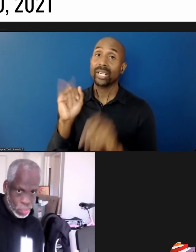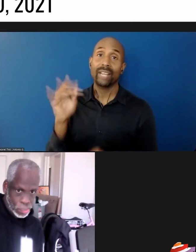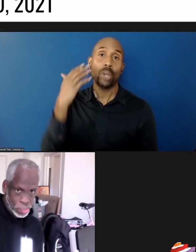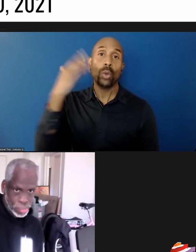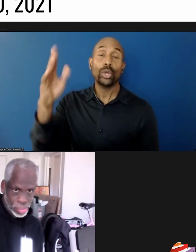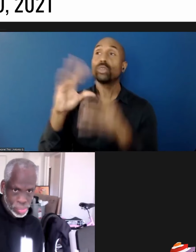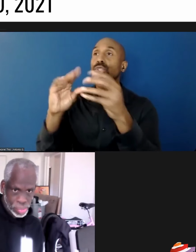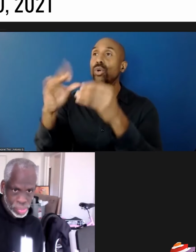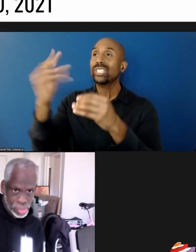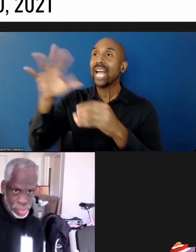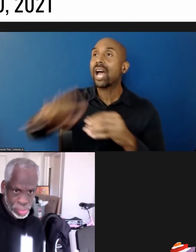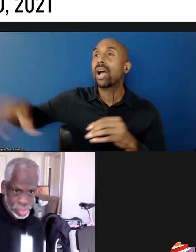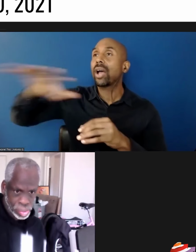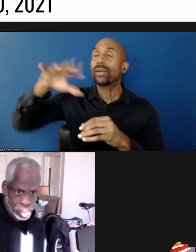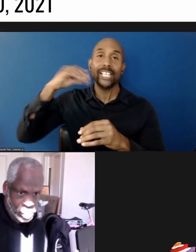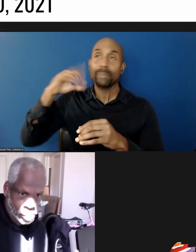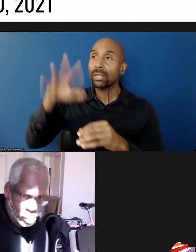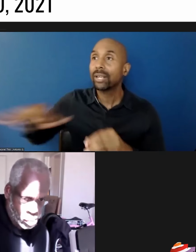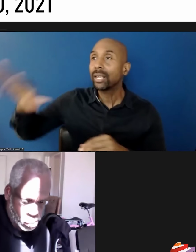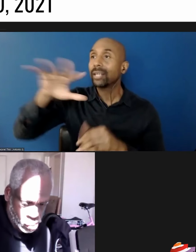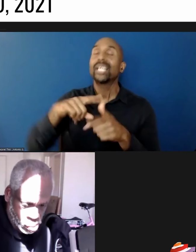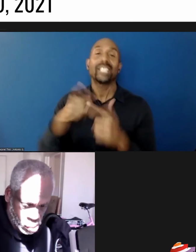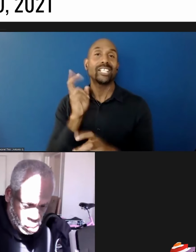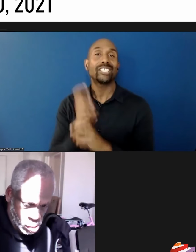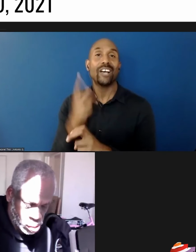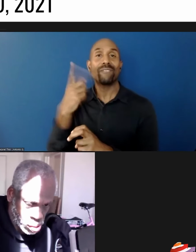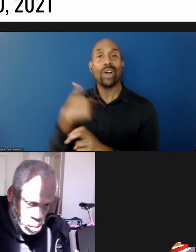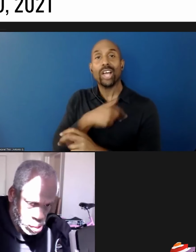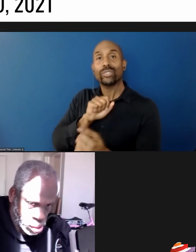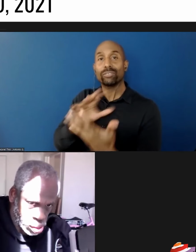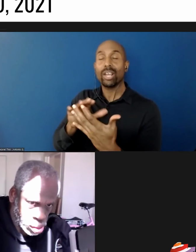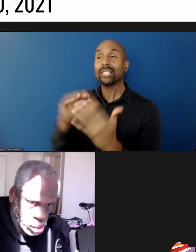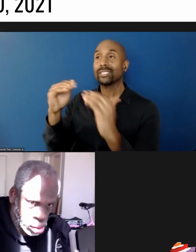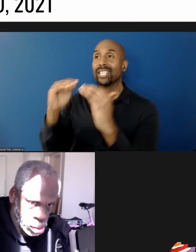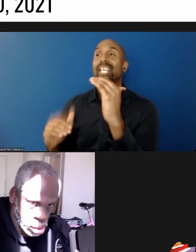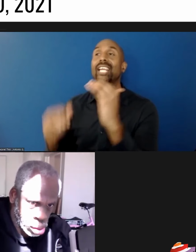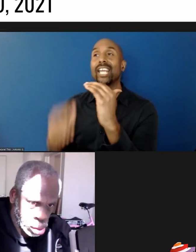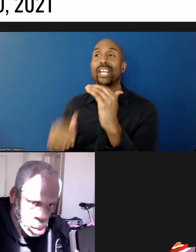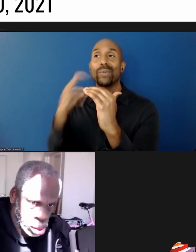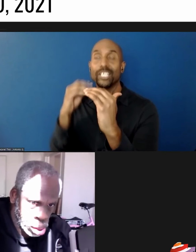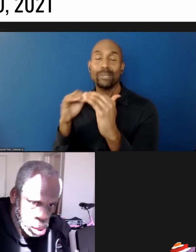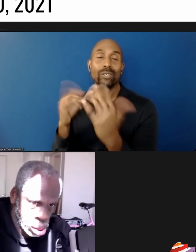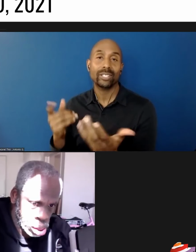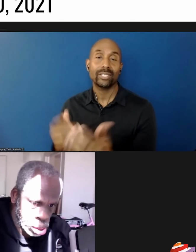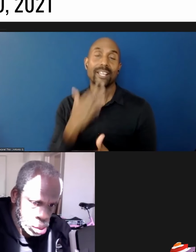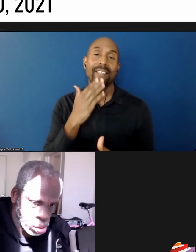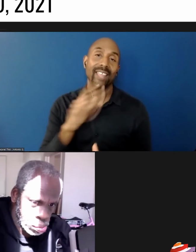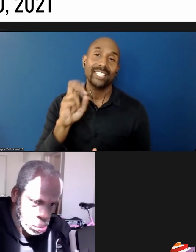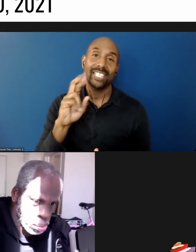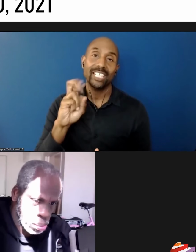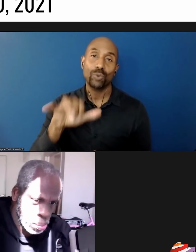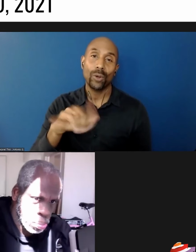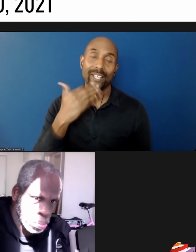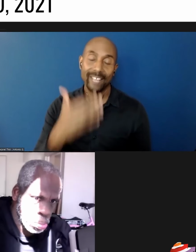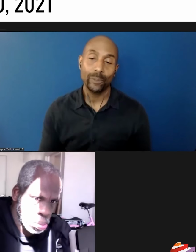really hard to address those inequal experiences. Thank you, Leroy.